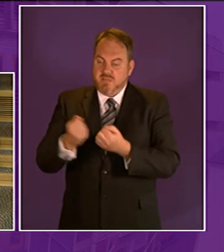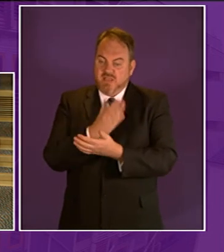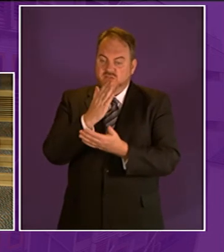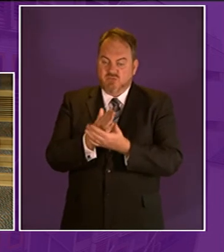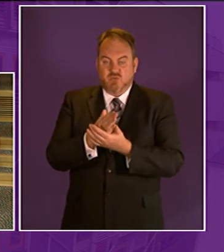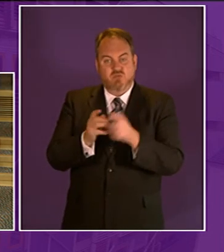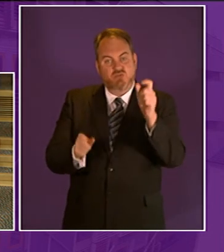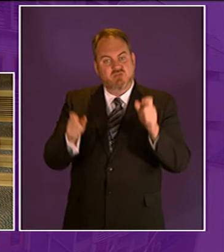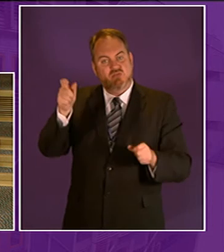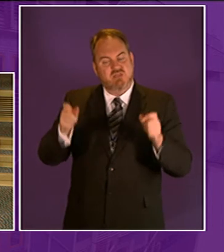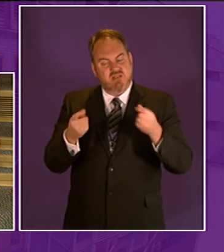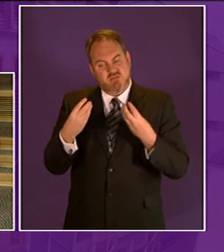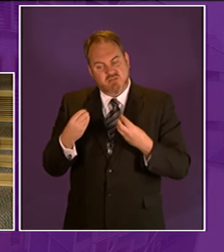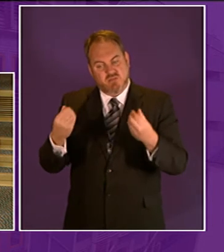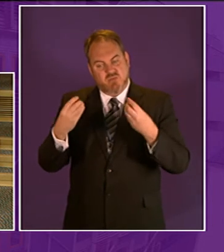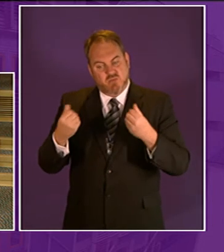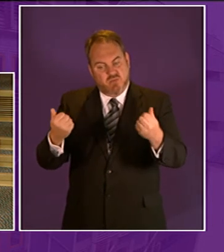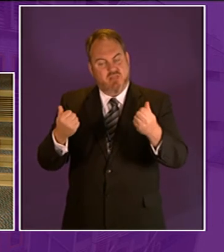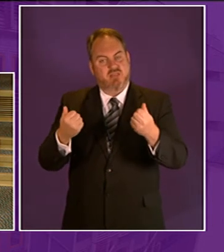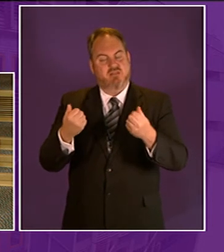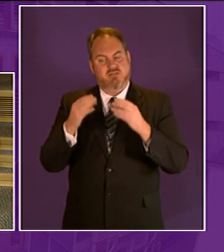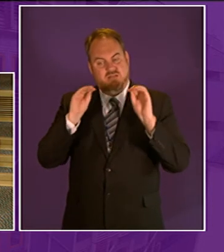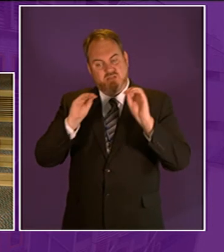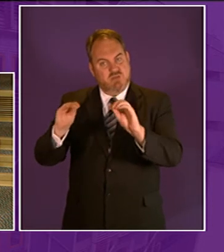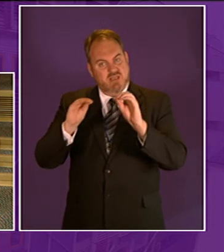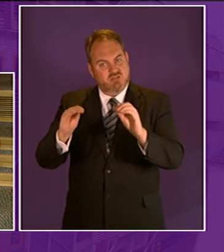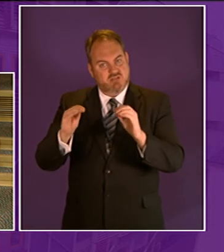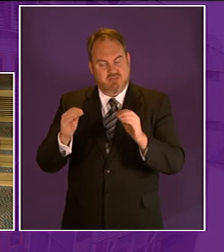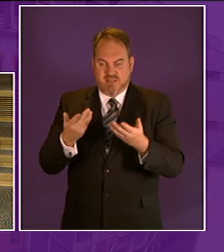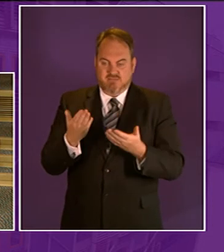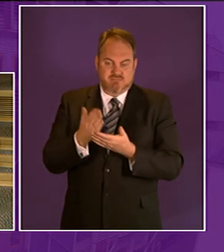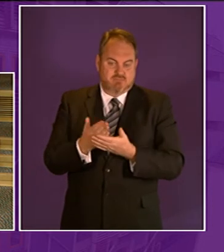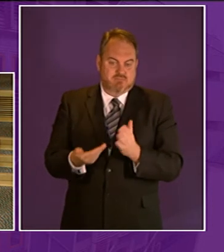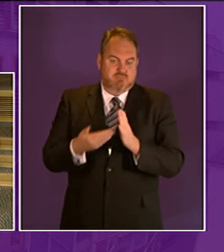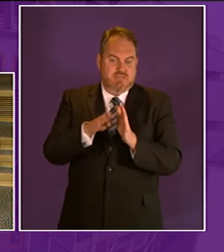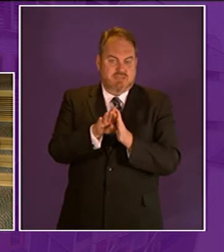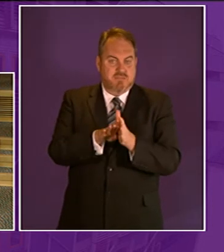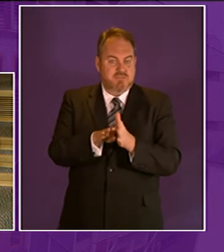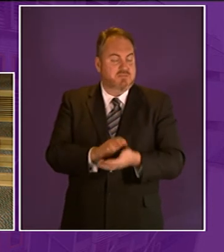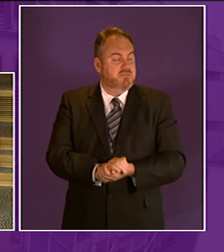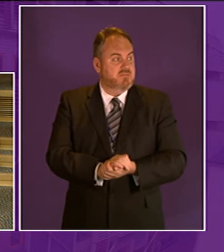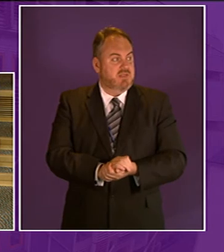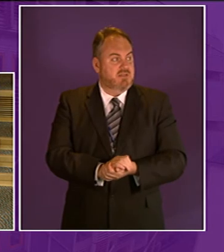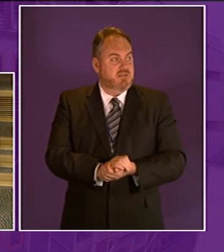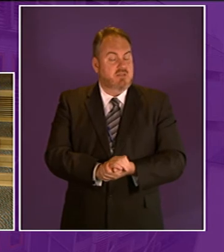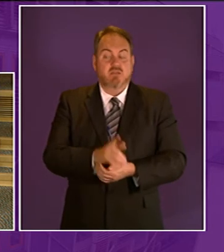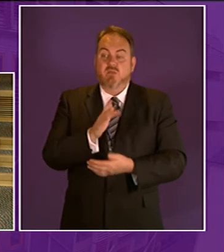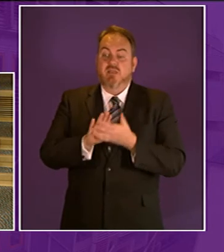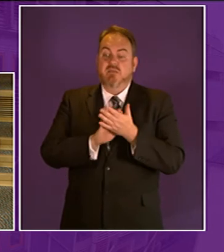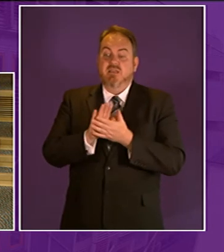The proposals that I put on the table at the weekend are designed to provide a means of